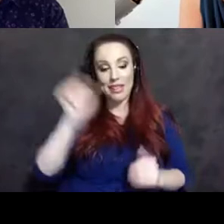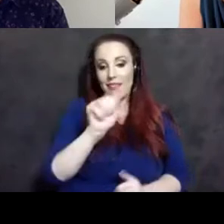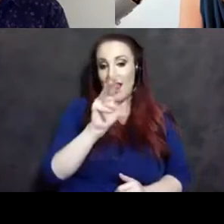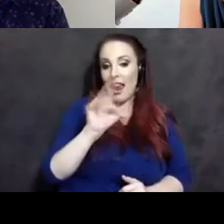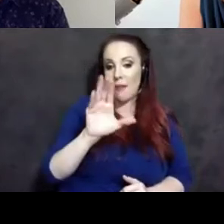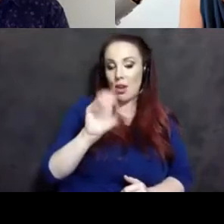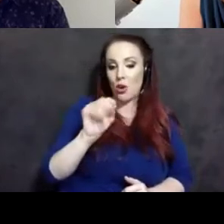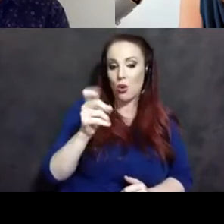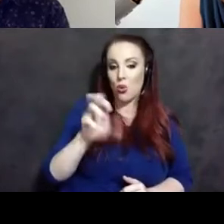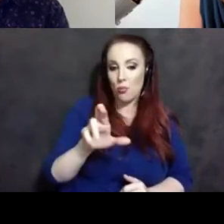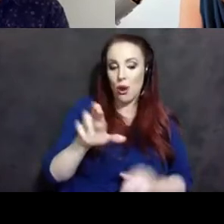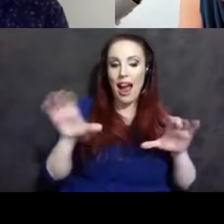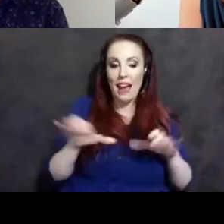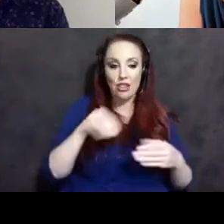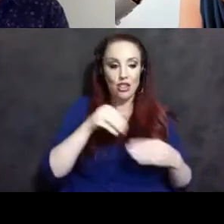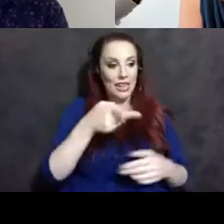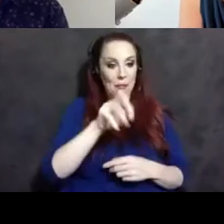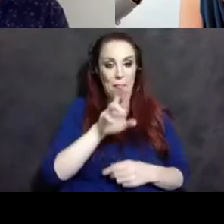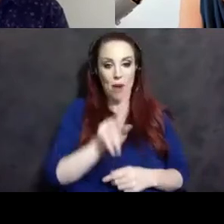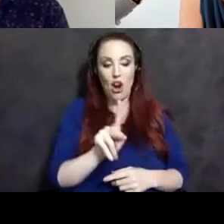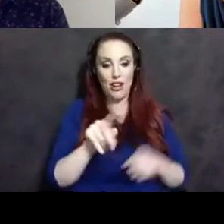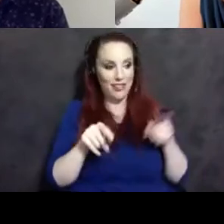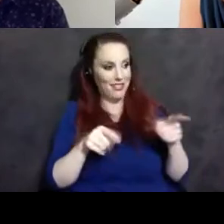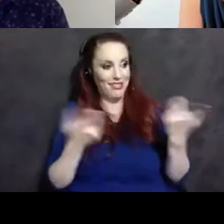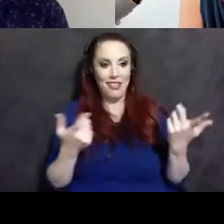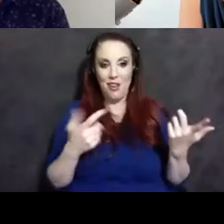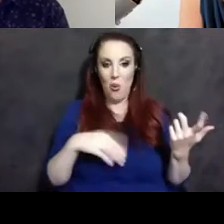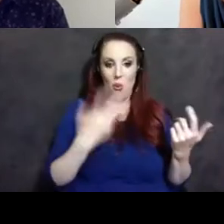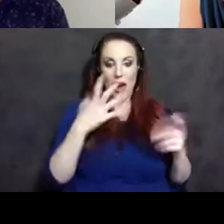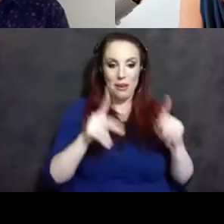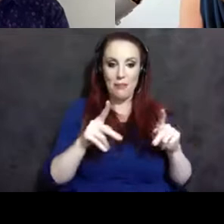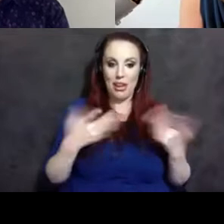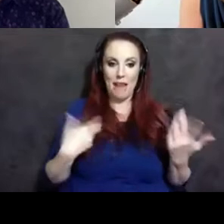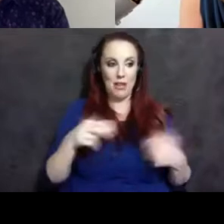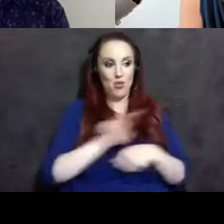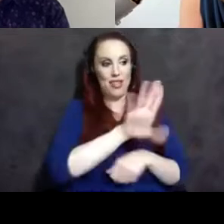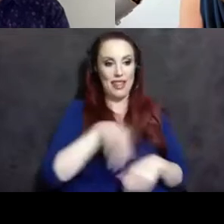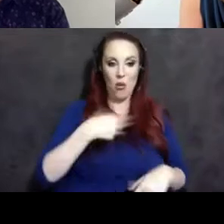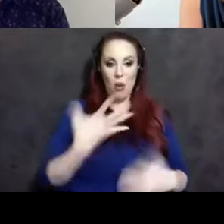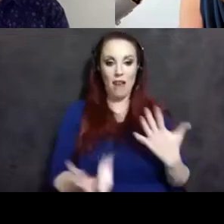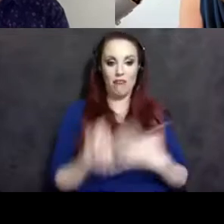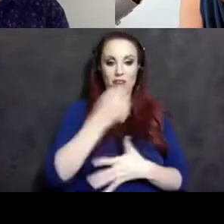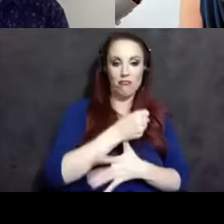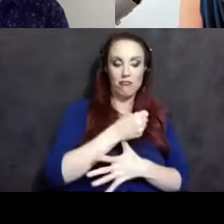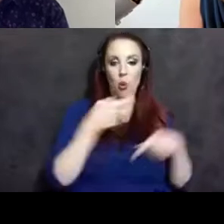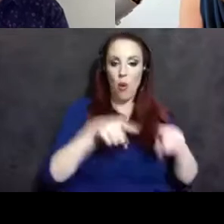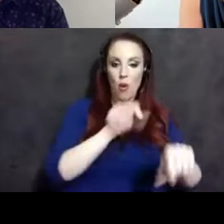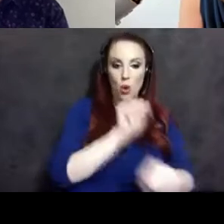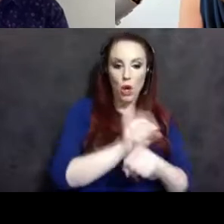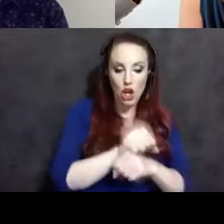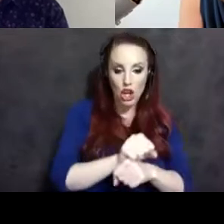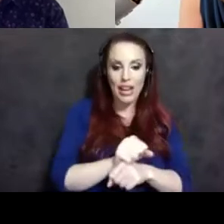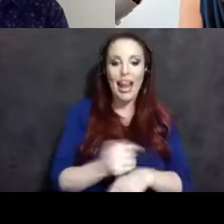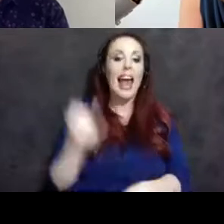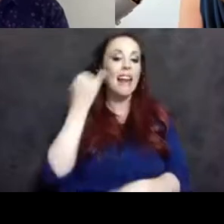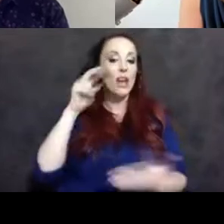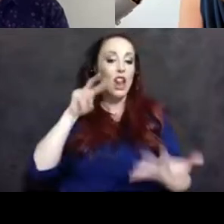The white people can be weaponizing their violence at work.